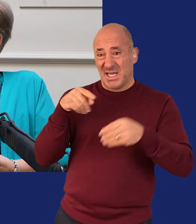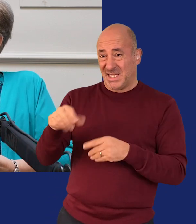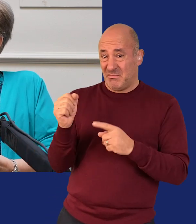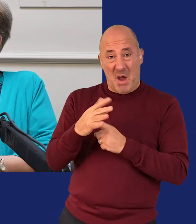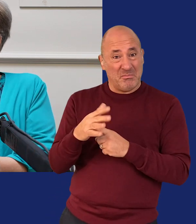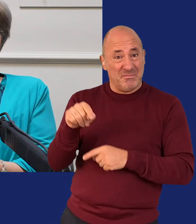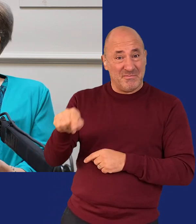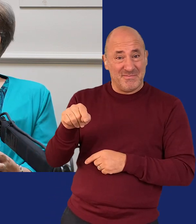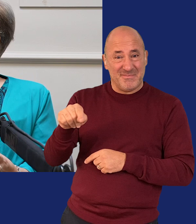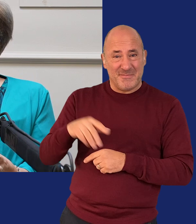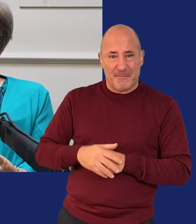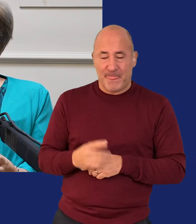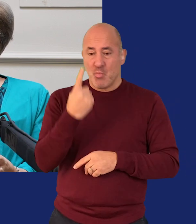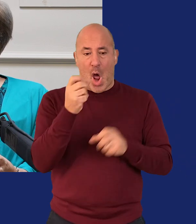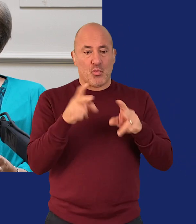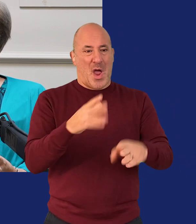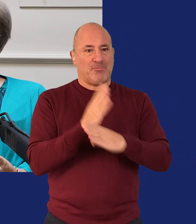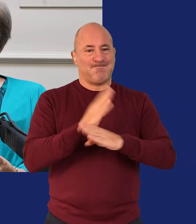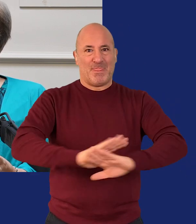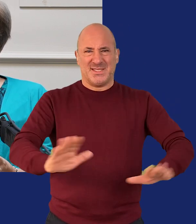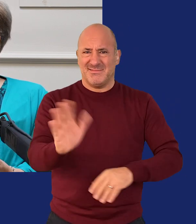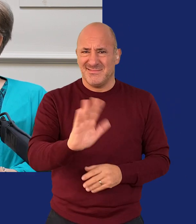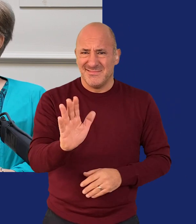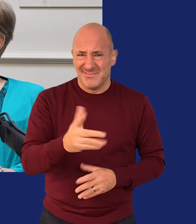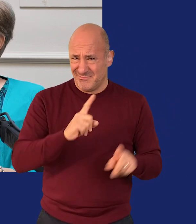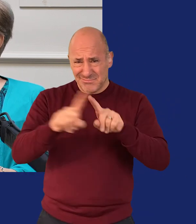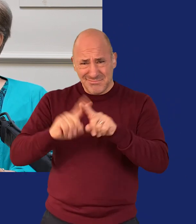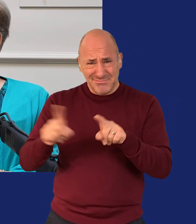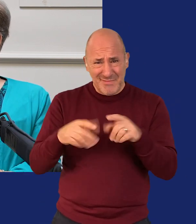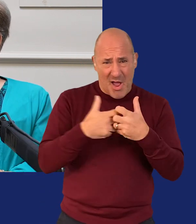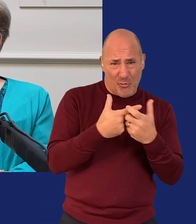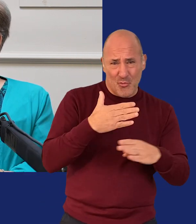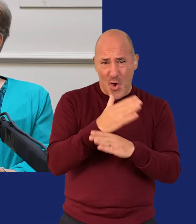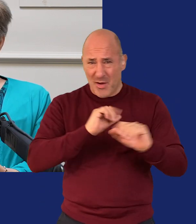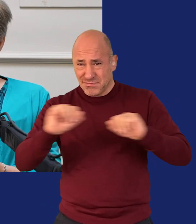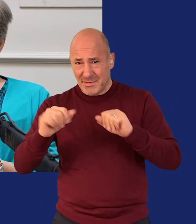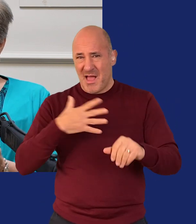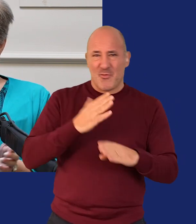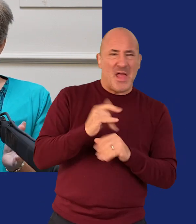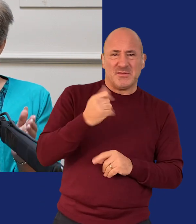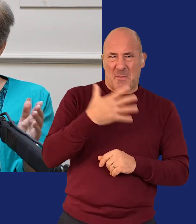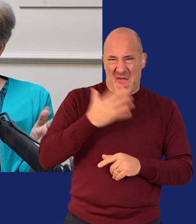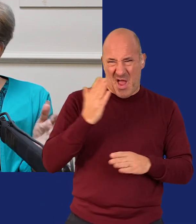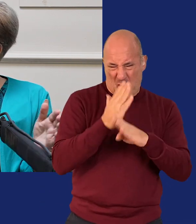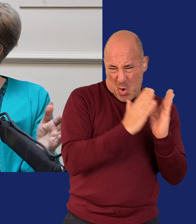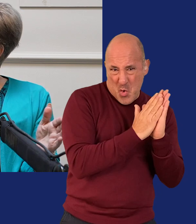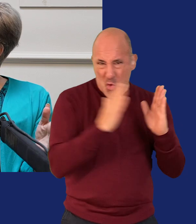So, there isn't just one way to work, there are lots of different ways of working and some people like to work, you know, um, in, in big solid blocks,